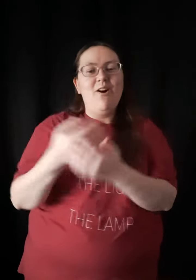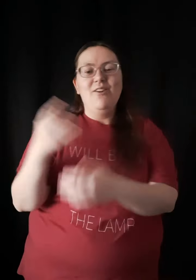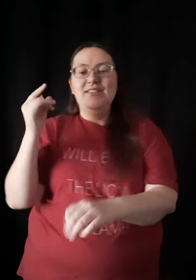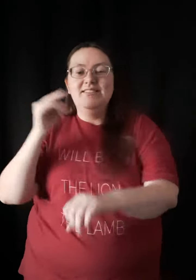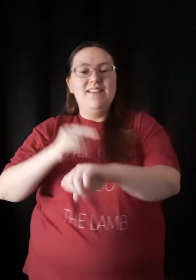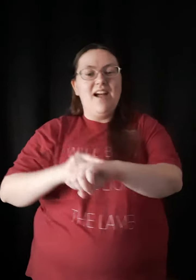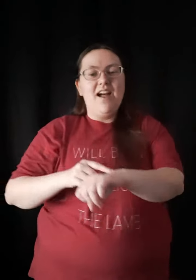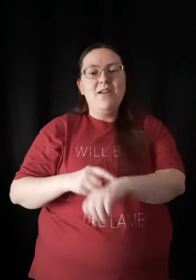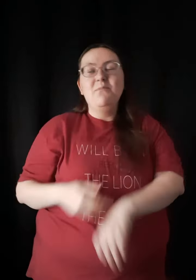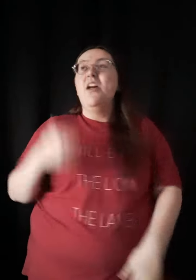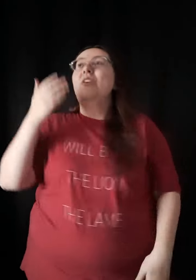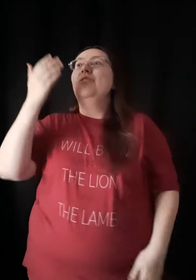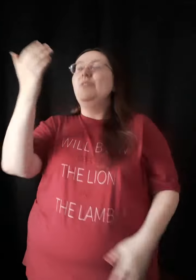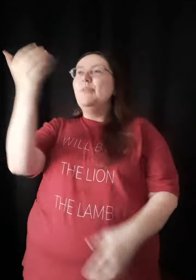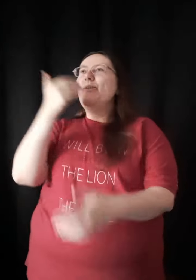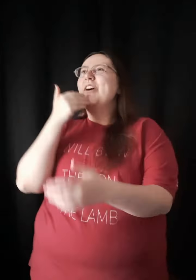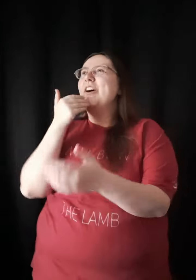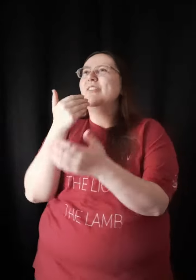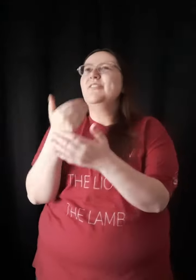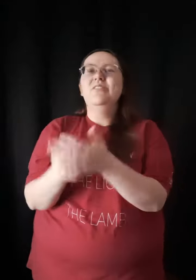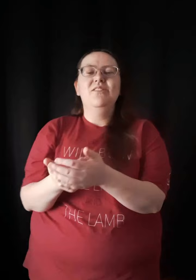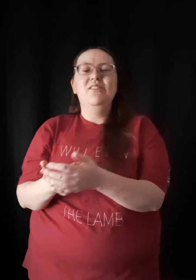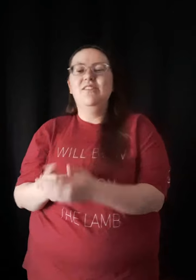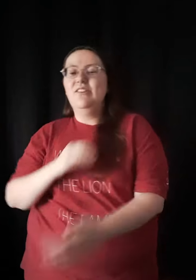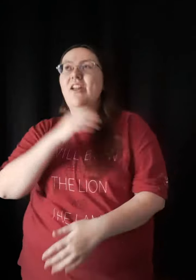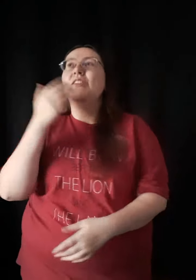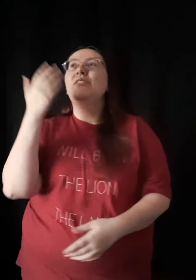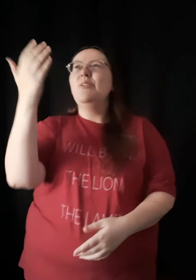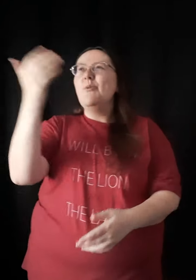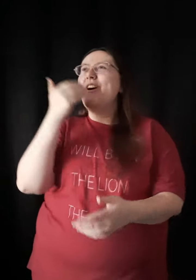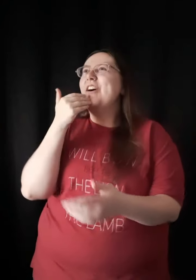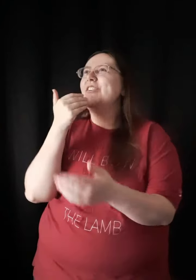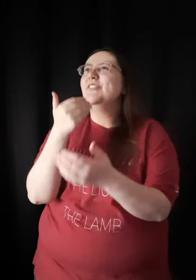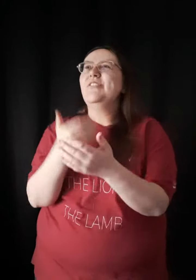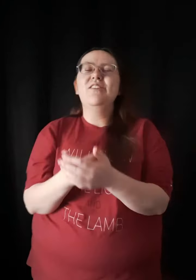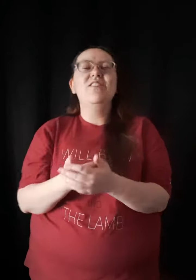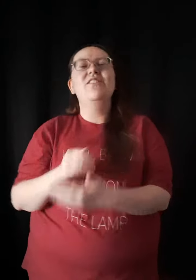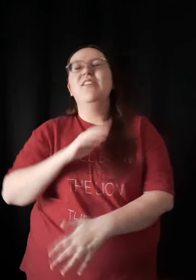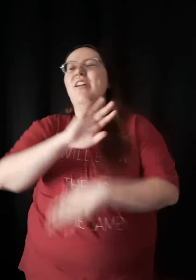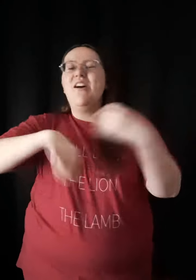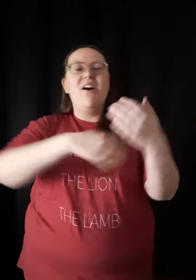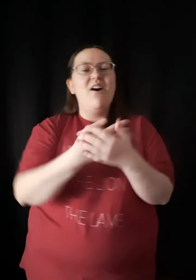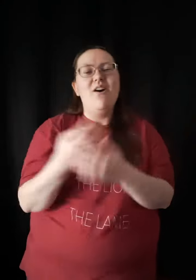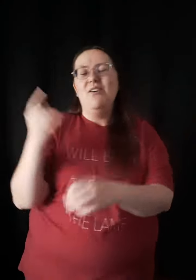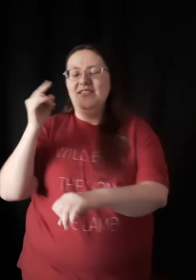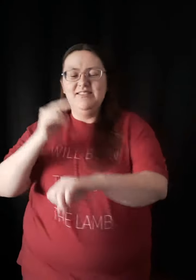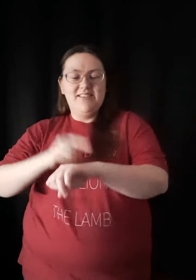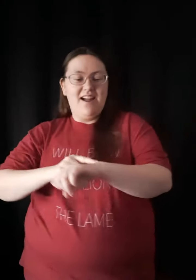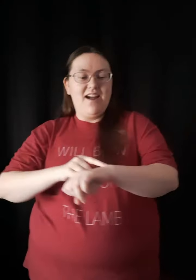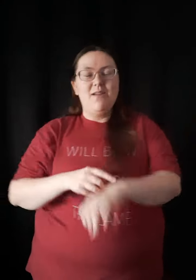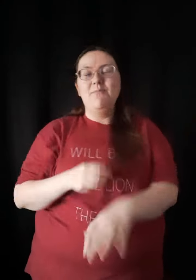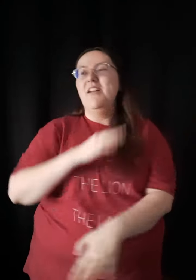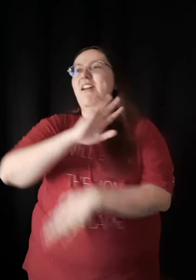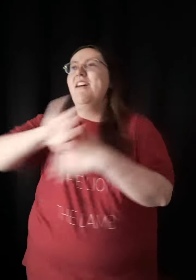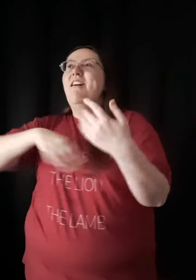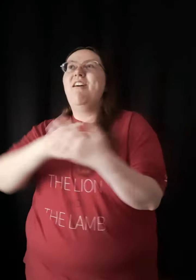And all the time, You are good You are good all the time